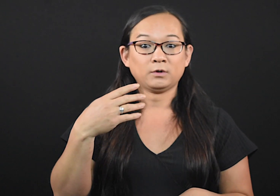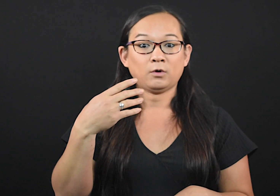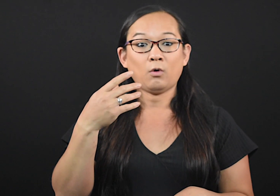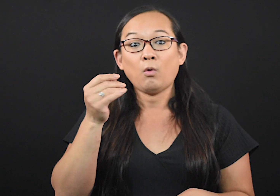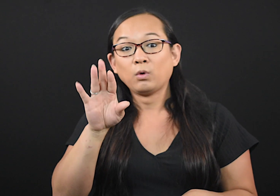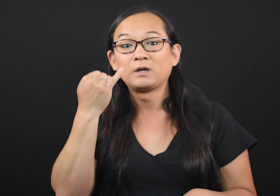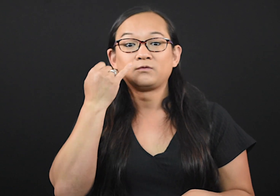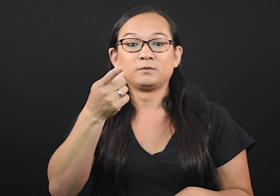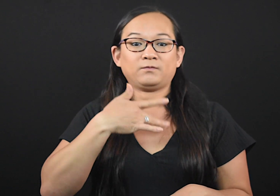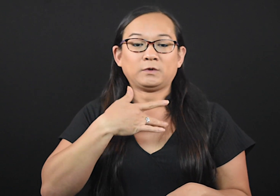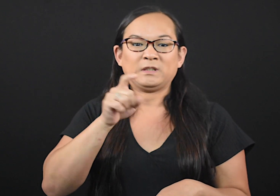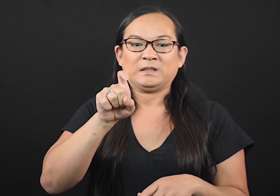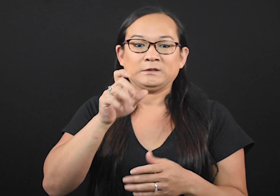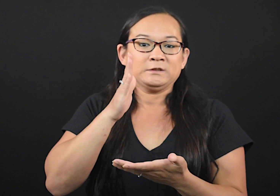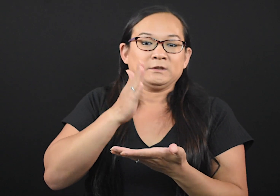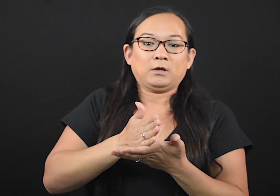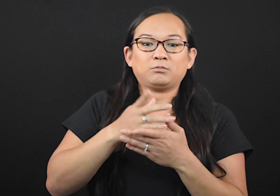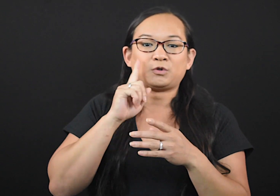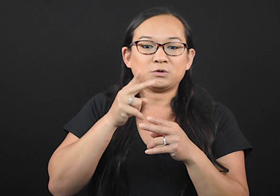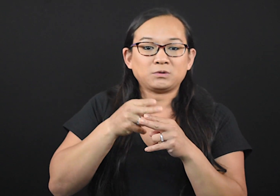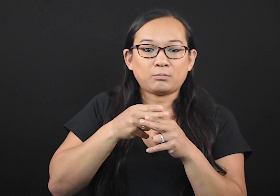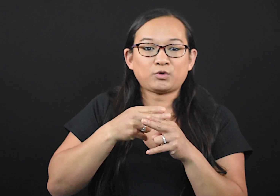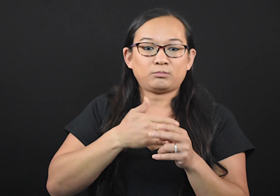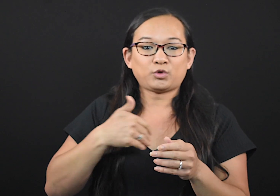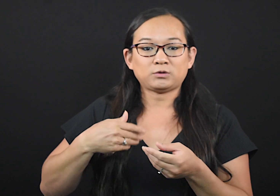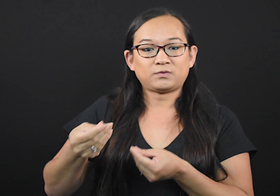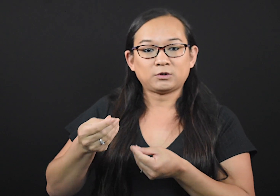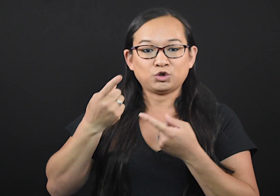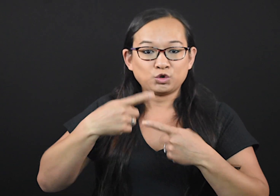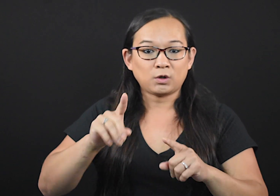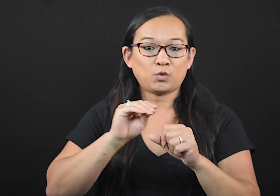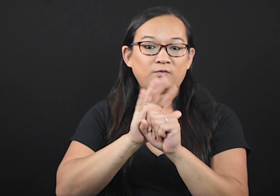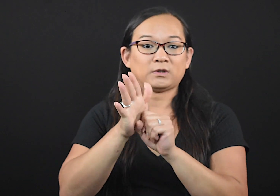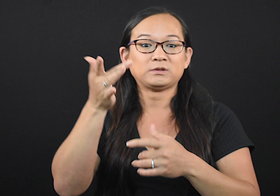or if you have to temporarily stop breastfeeding during your COVID-19